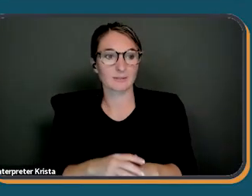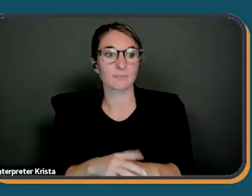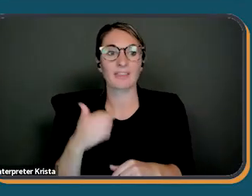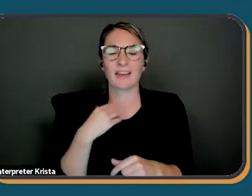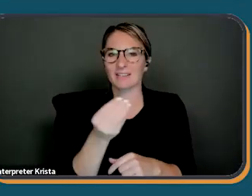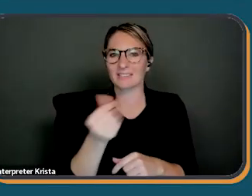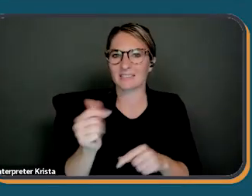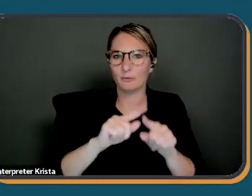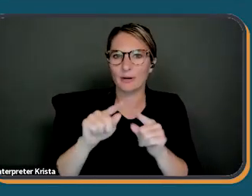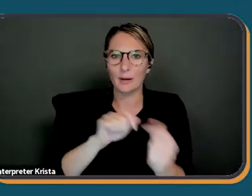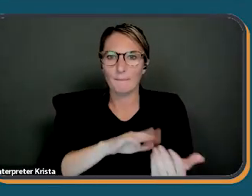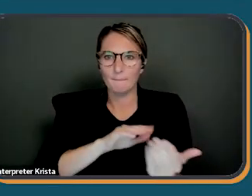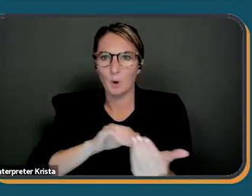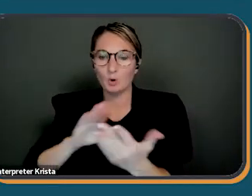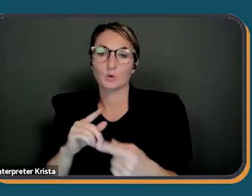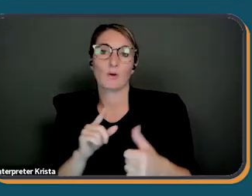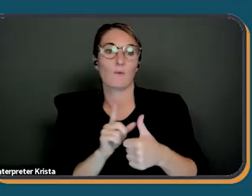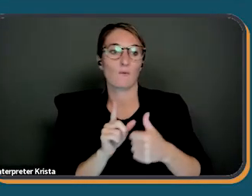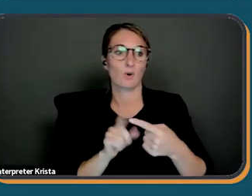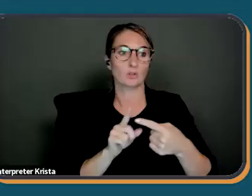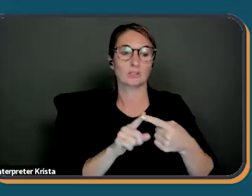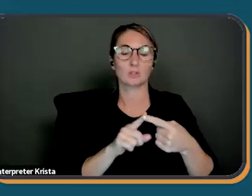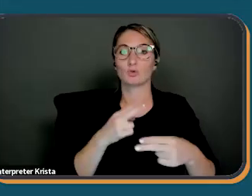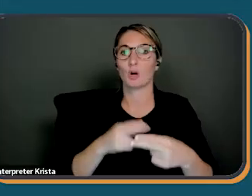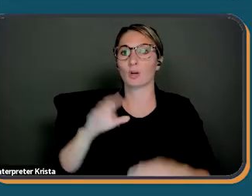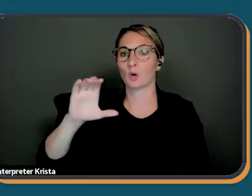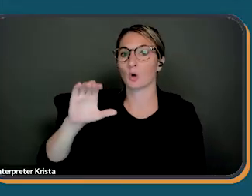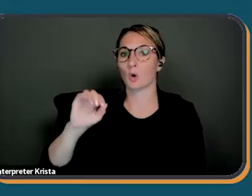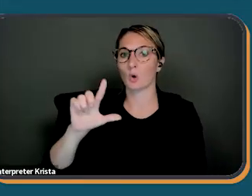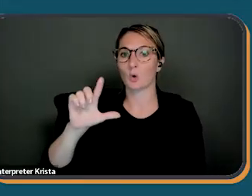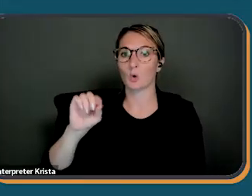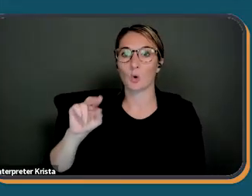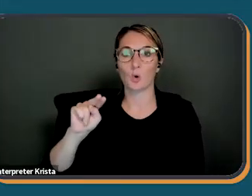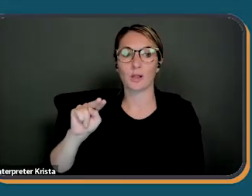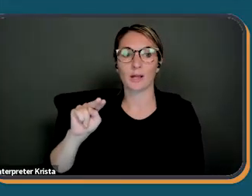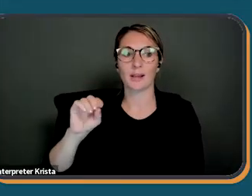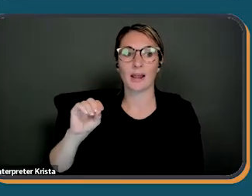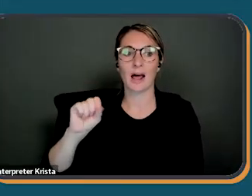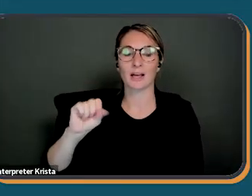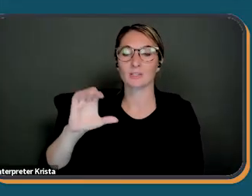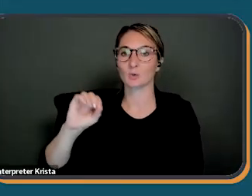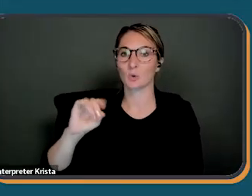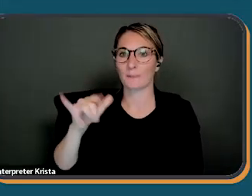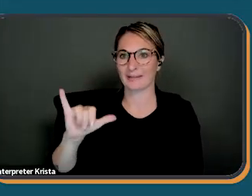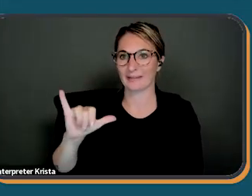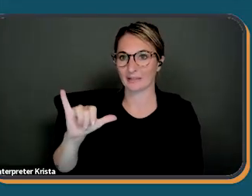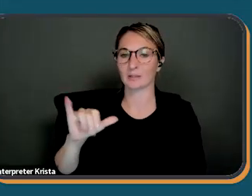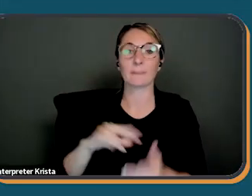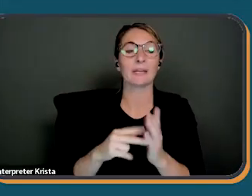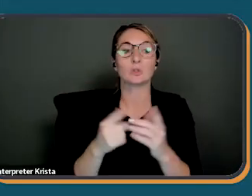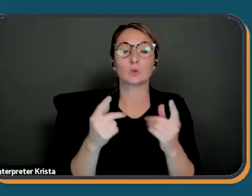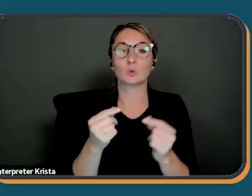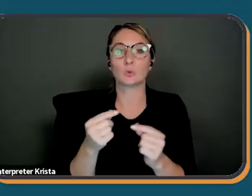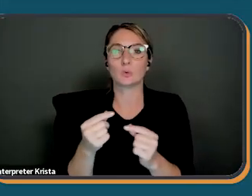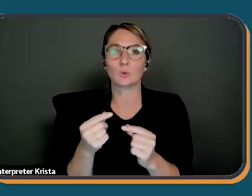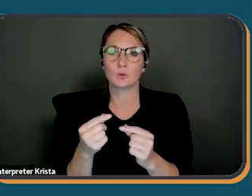your body, called colonoscopies, where a few days before you drink a special liquid that makes you go to the bathroom a lot,